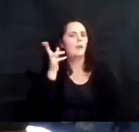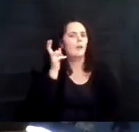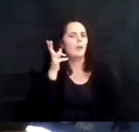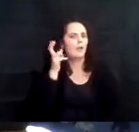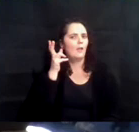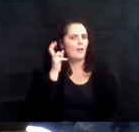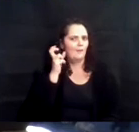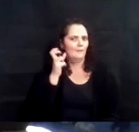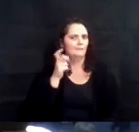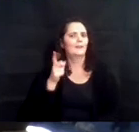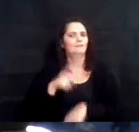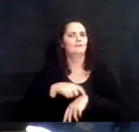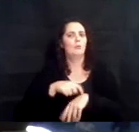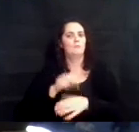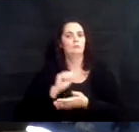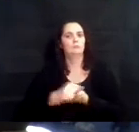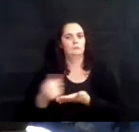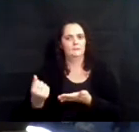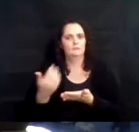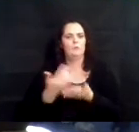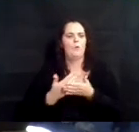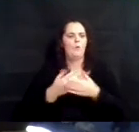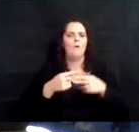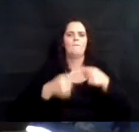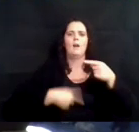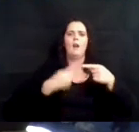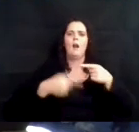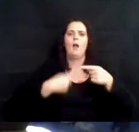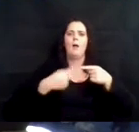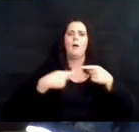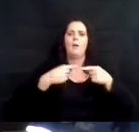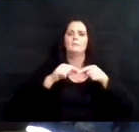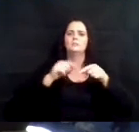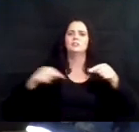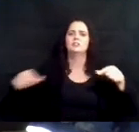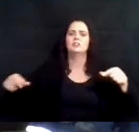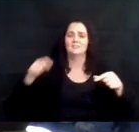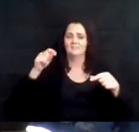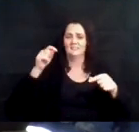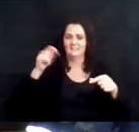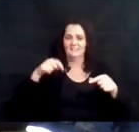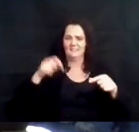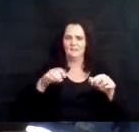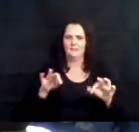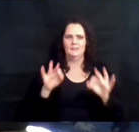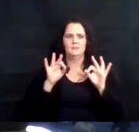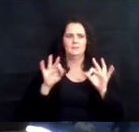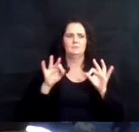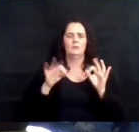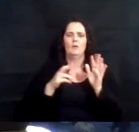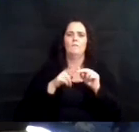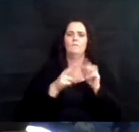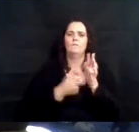synchronized, there had to be a set rate, frequency it's called, for that film and